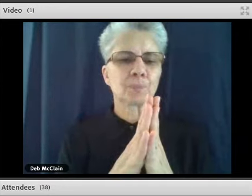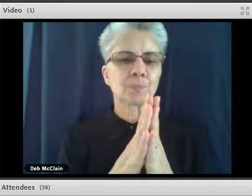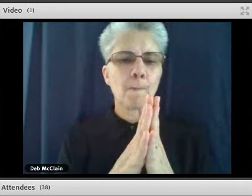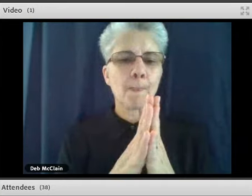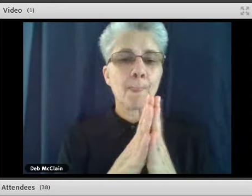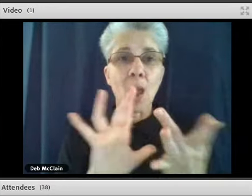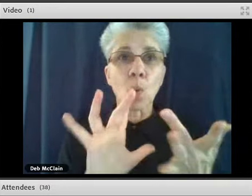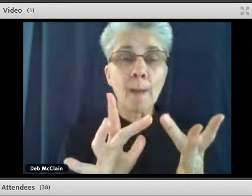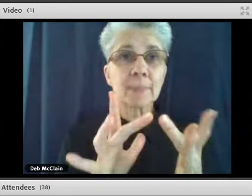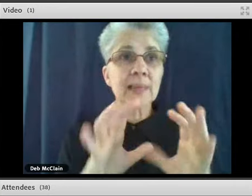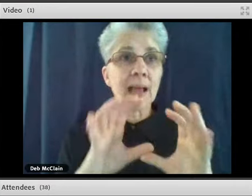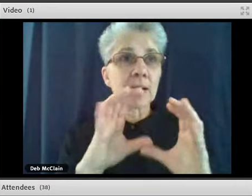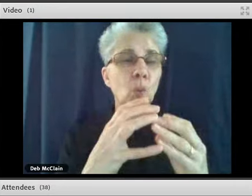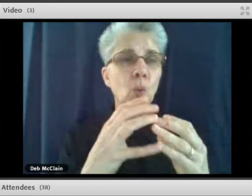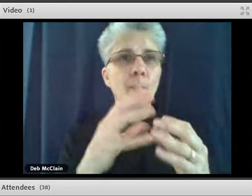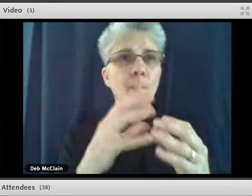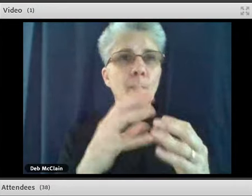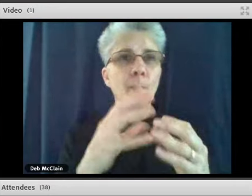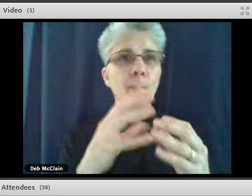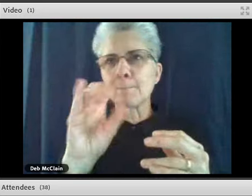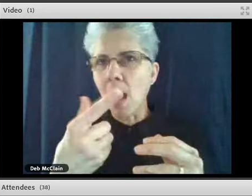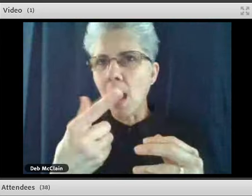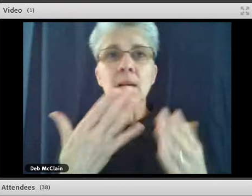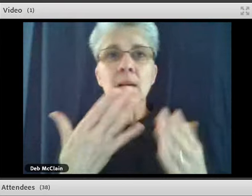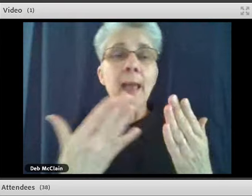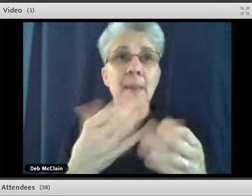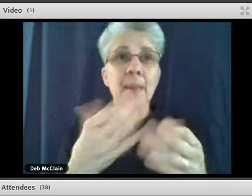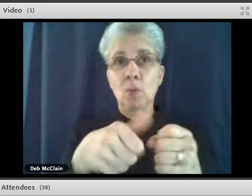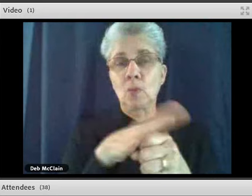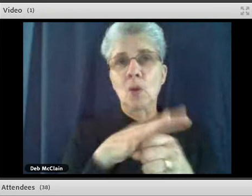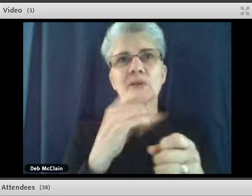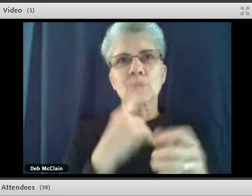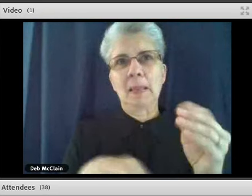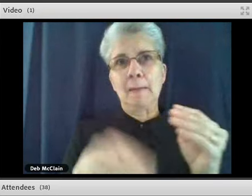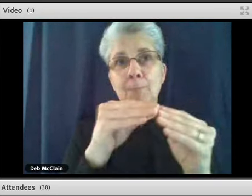a website, a group, or a blog. And I'm sure, now, with corona, it's even higher.